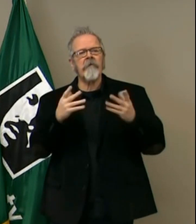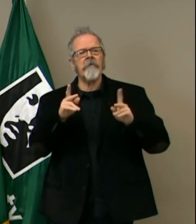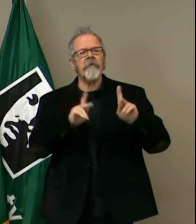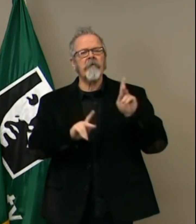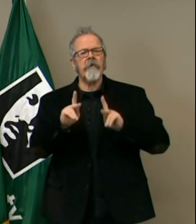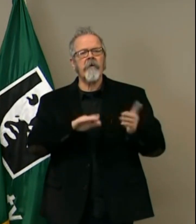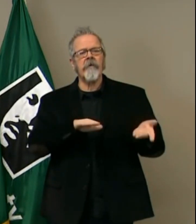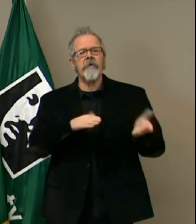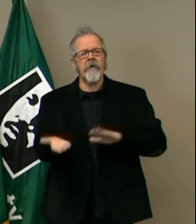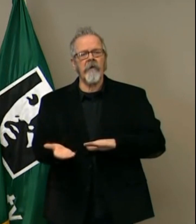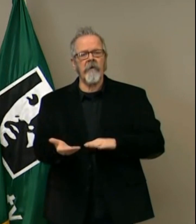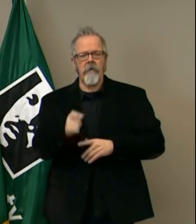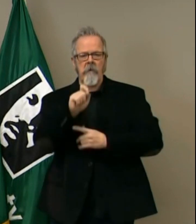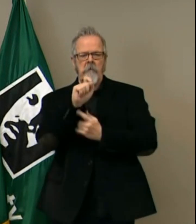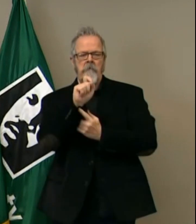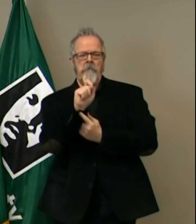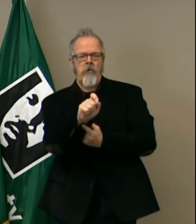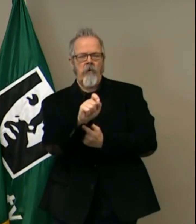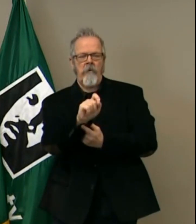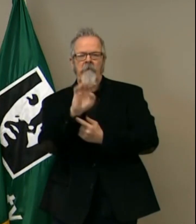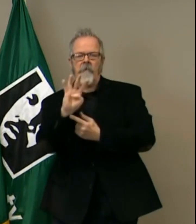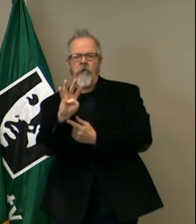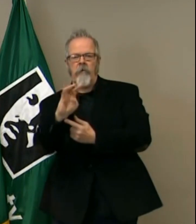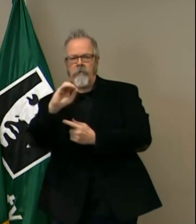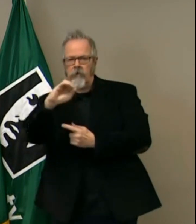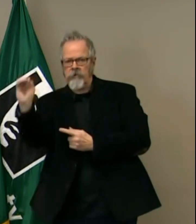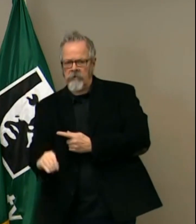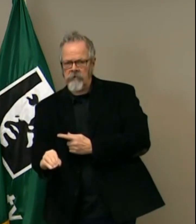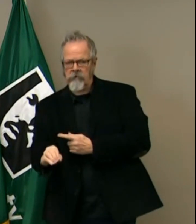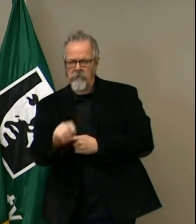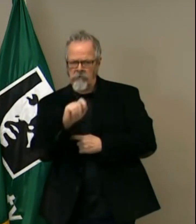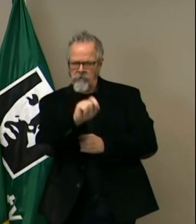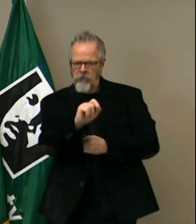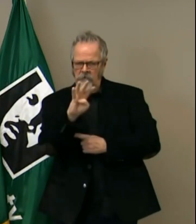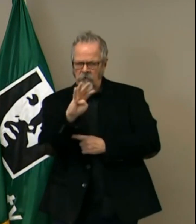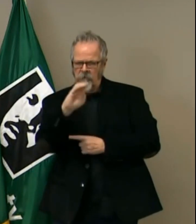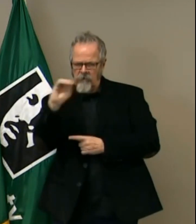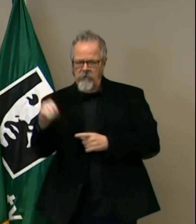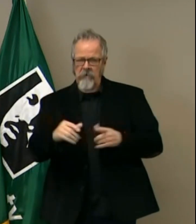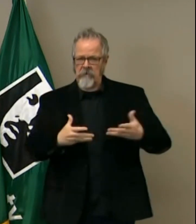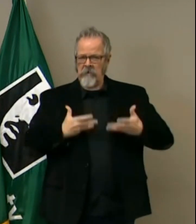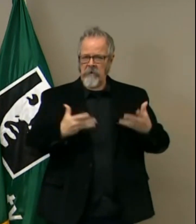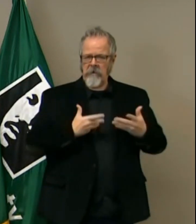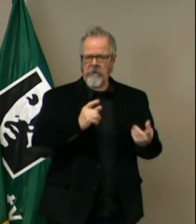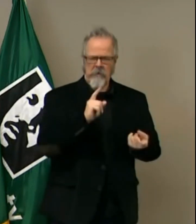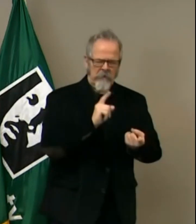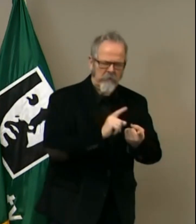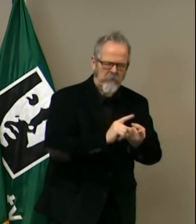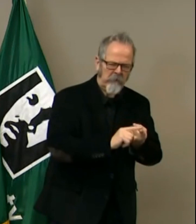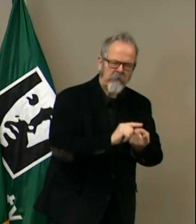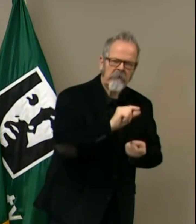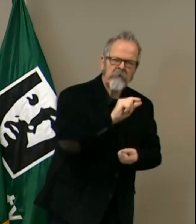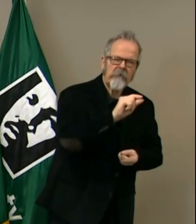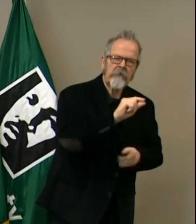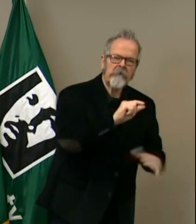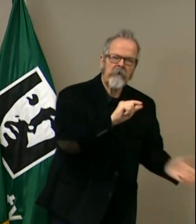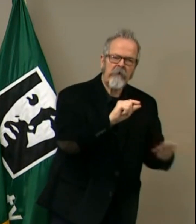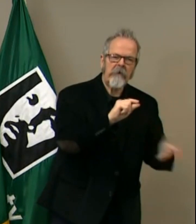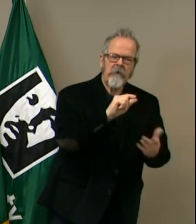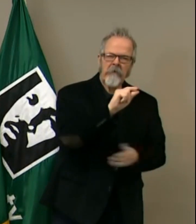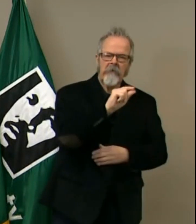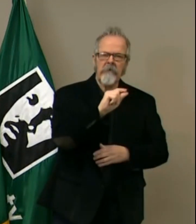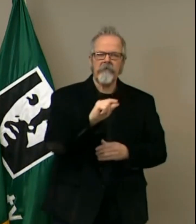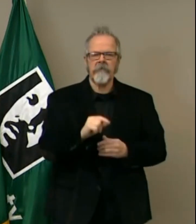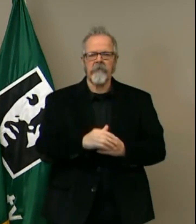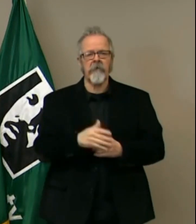age chart but if you were over 80 the mortality rate can skyrocket to 8 to 18%